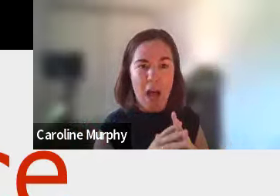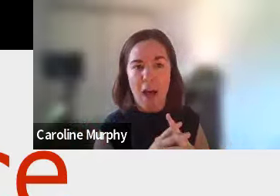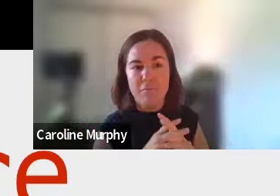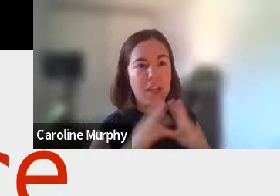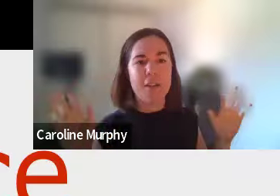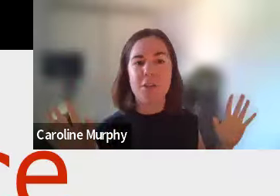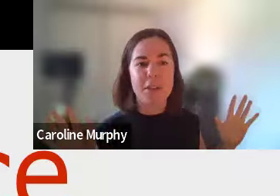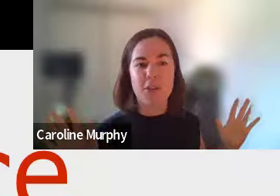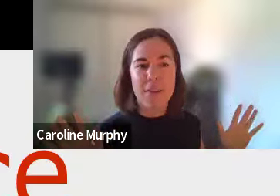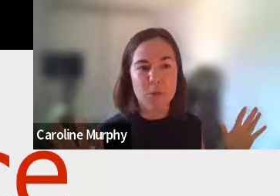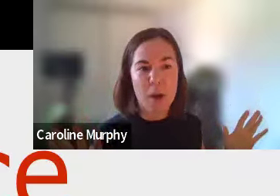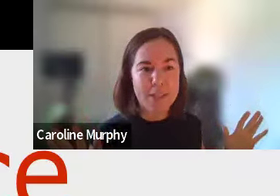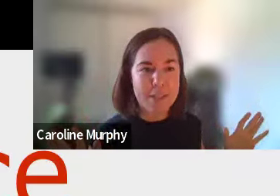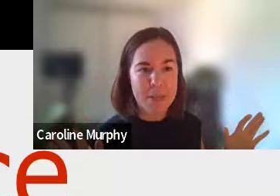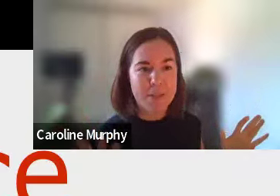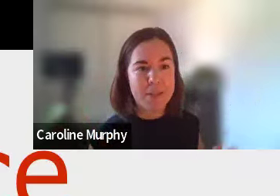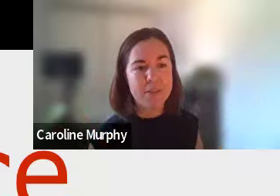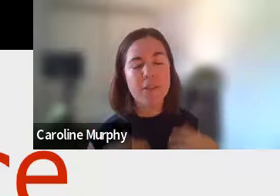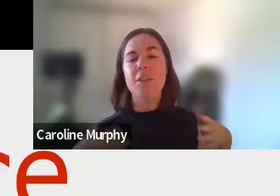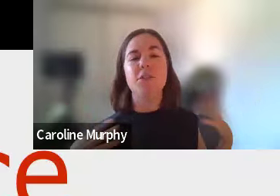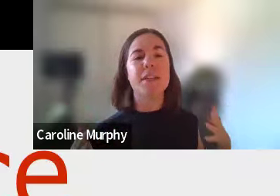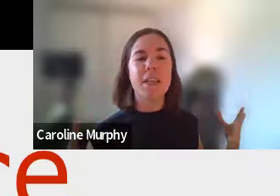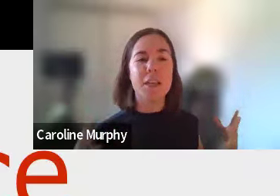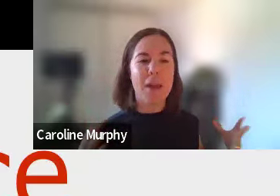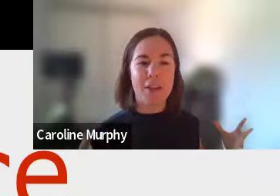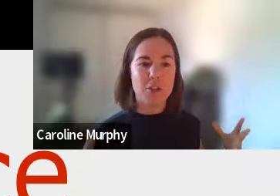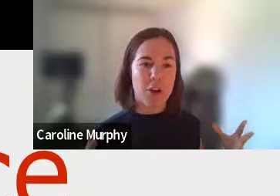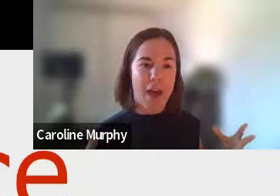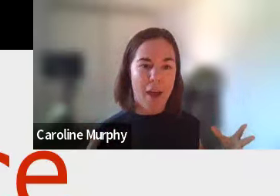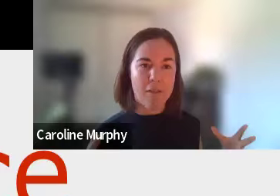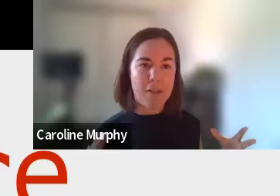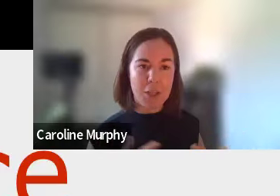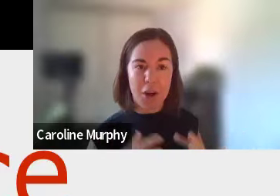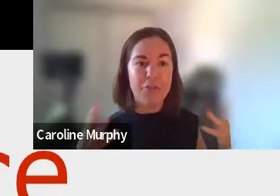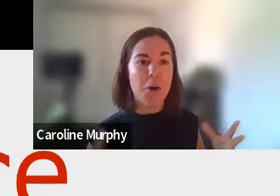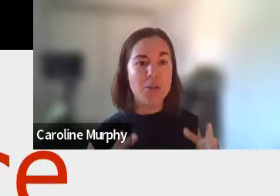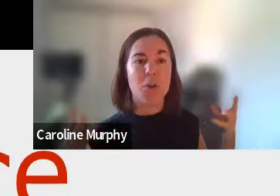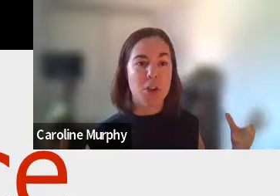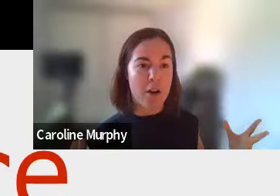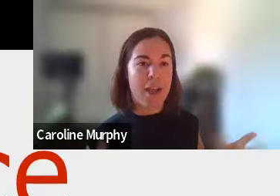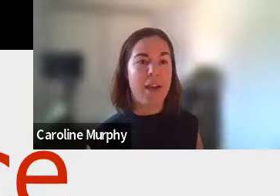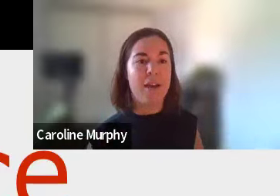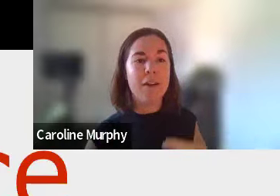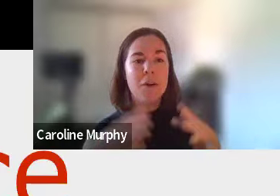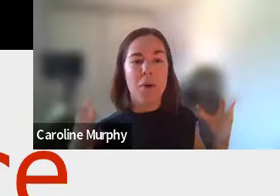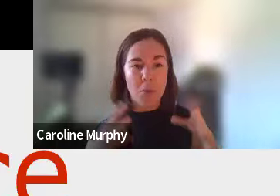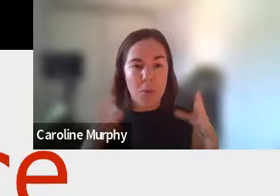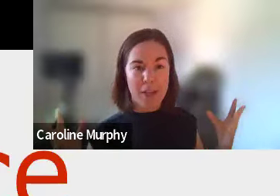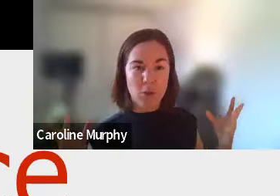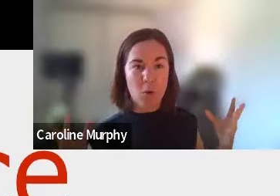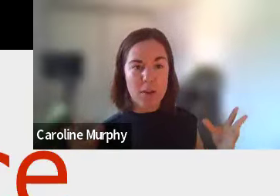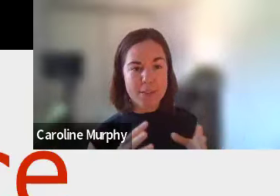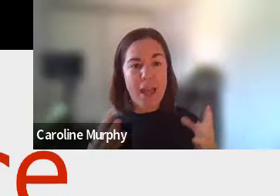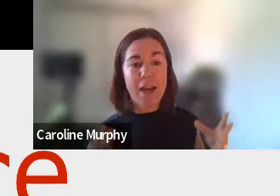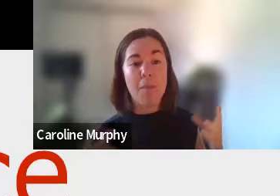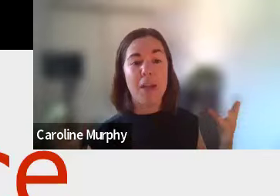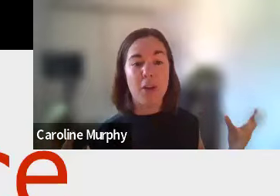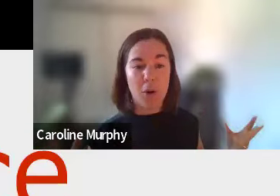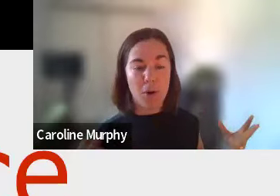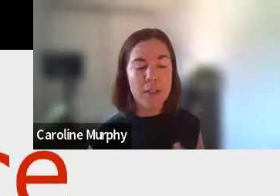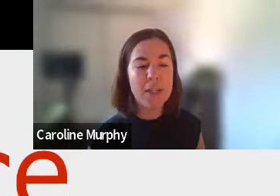on the conservation of XYZ species just to make sure we're all working towards the common goal.